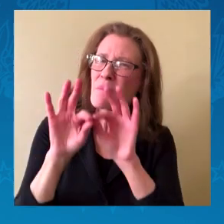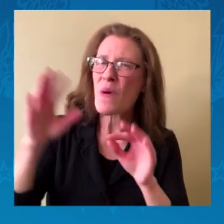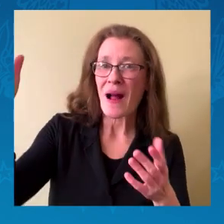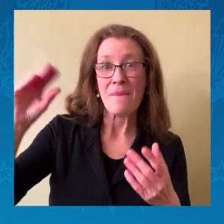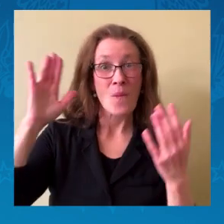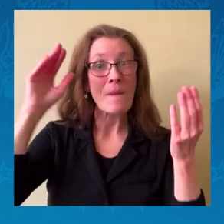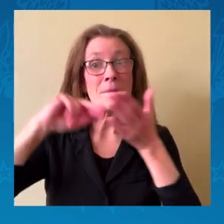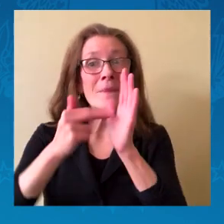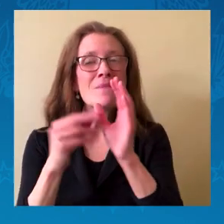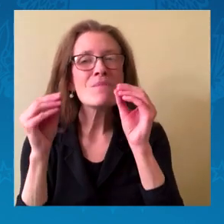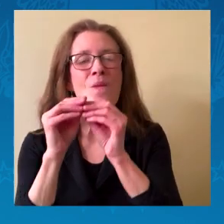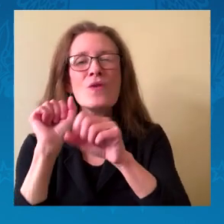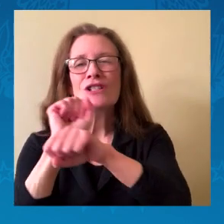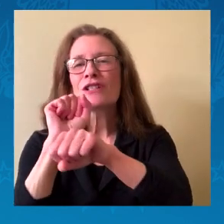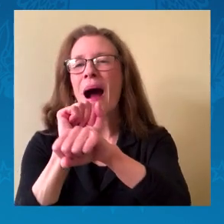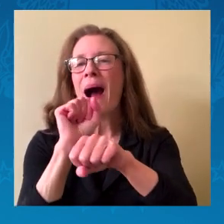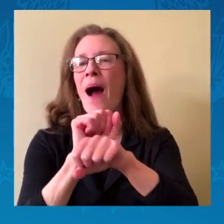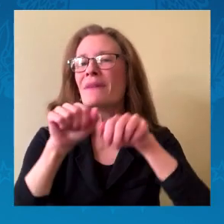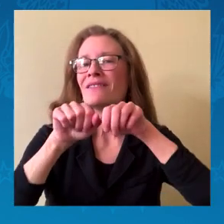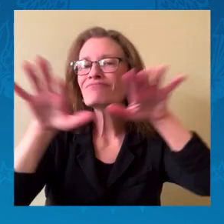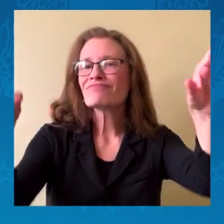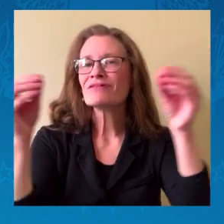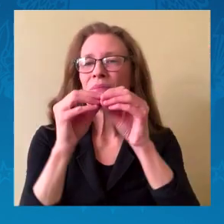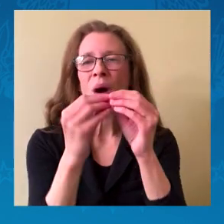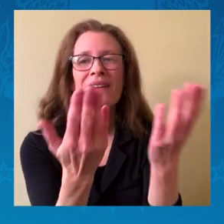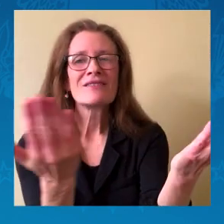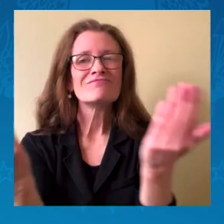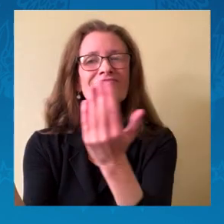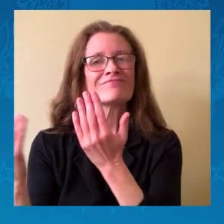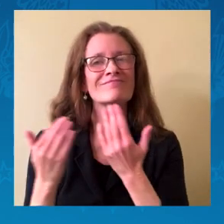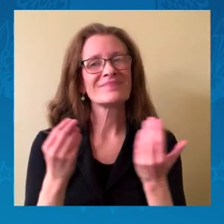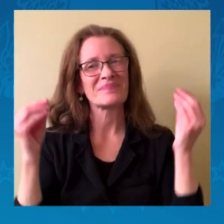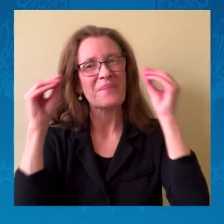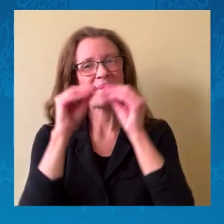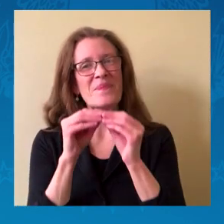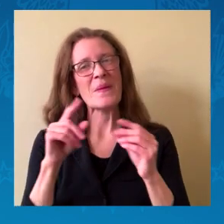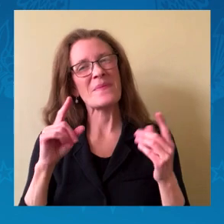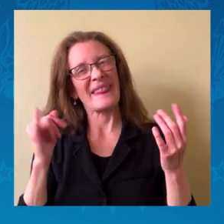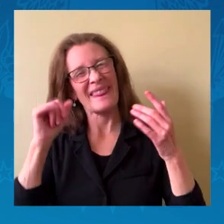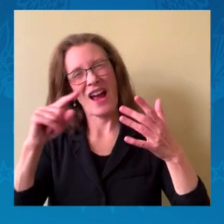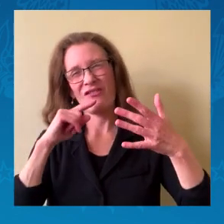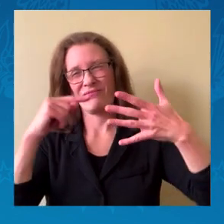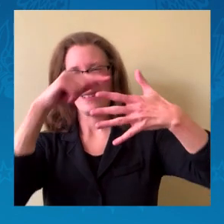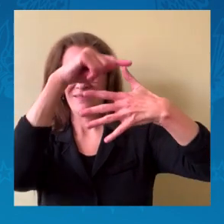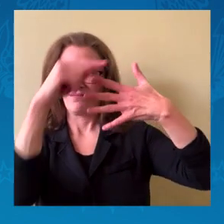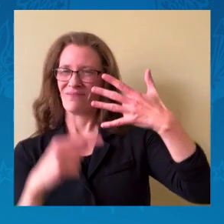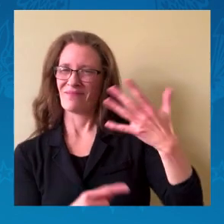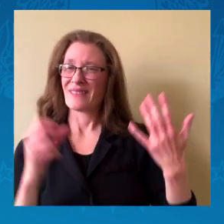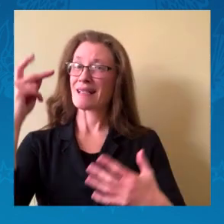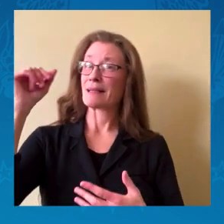And then, of course, there is the point that has been raised by everyone on the panel around the issue of leading globally,